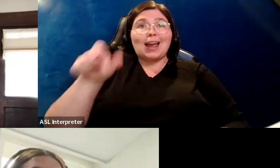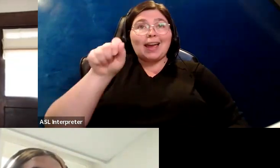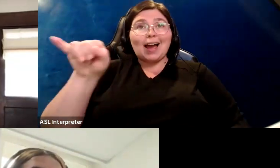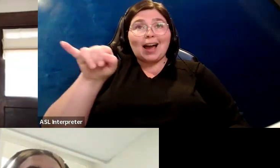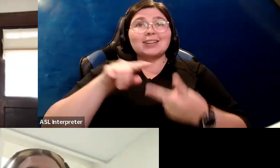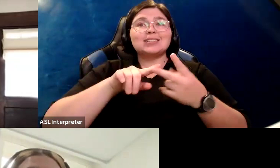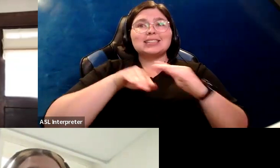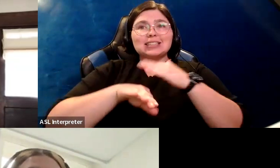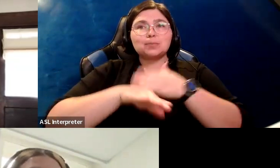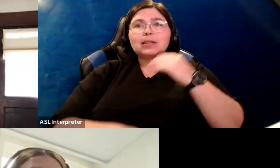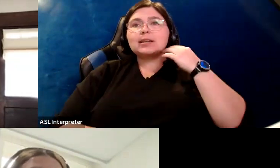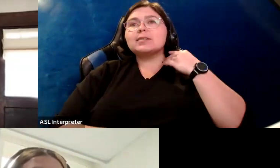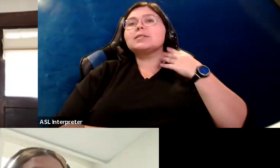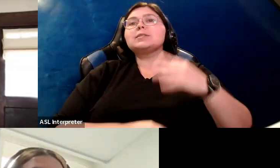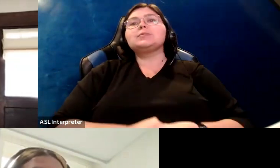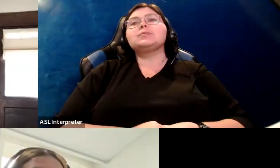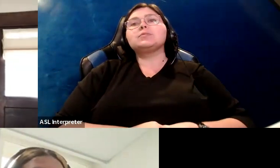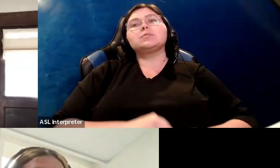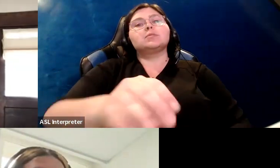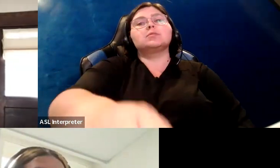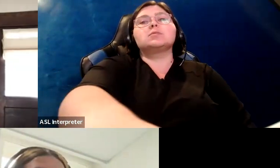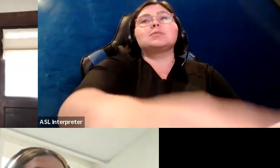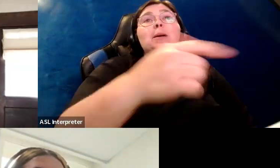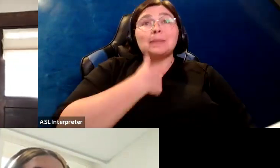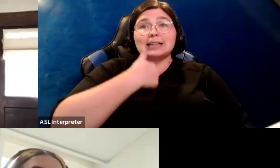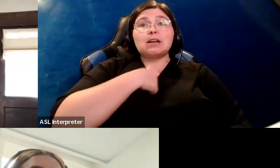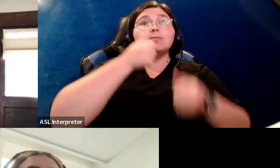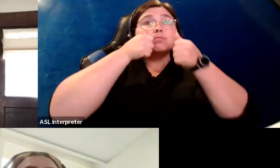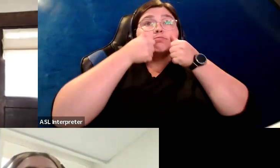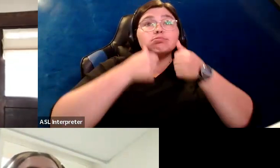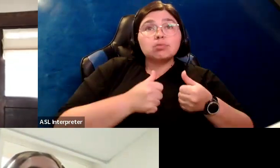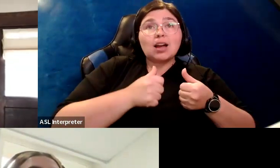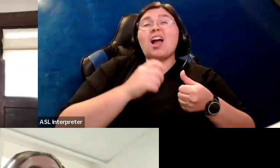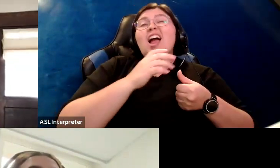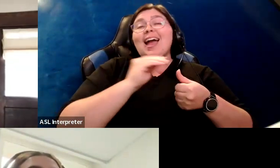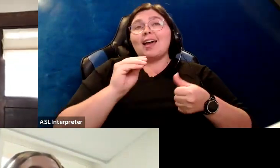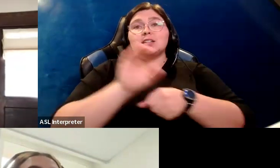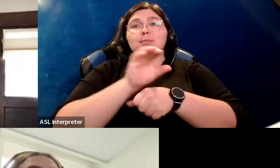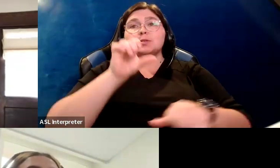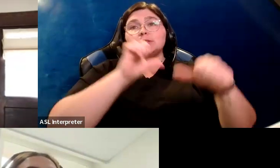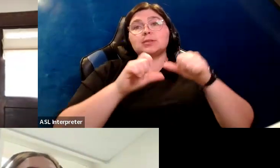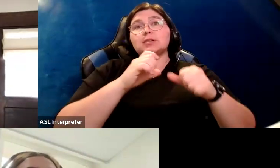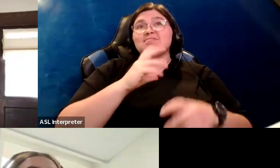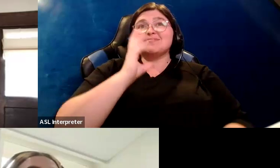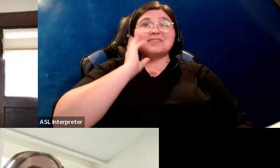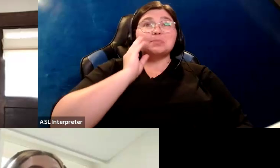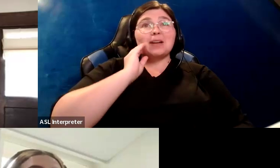As a visually impaired computer scientist, my journey with technology has not been straightforward.